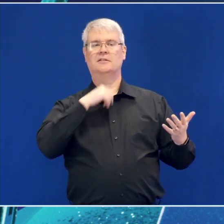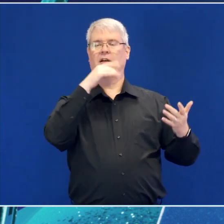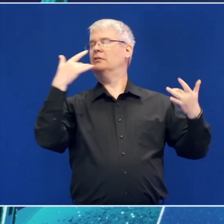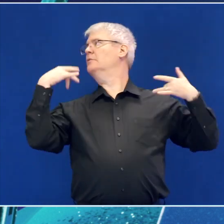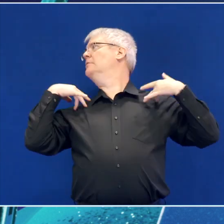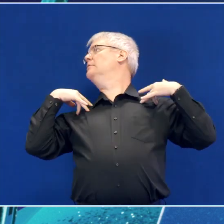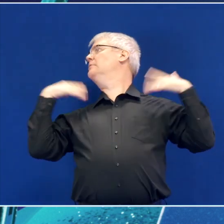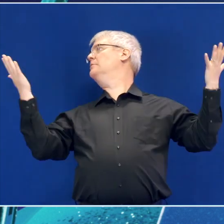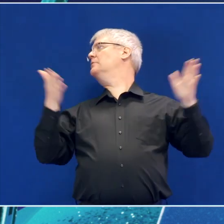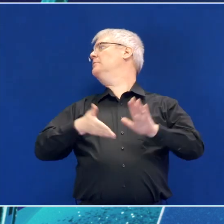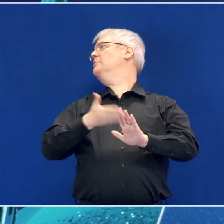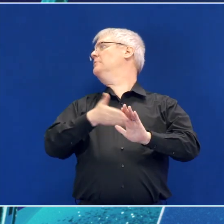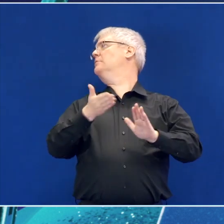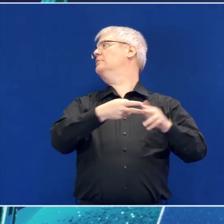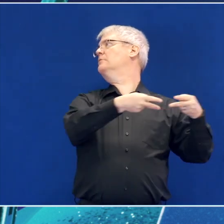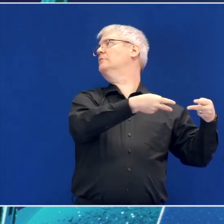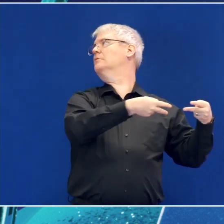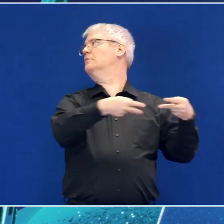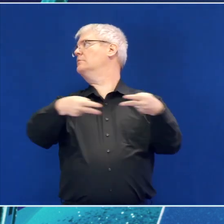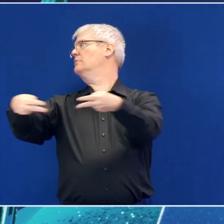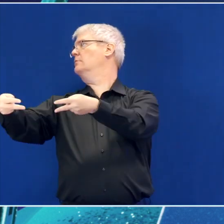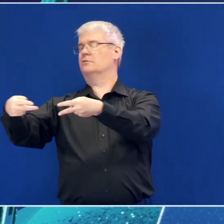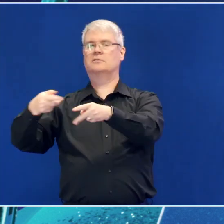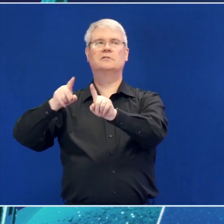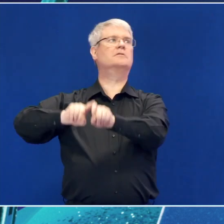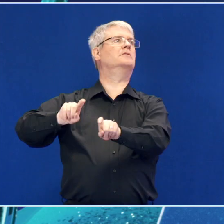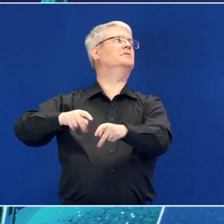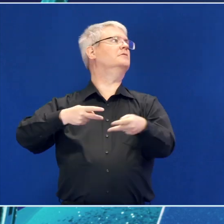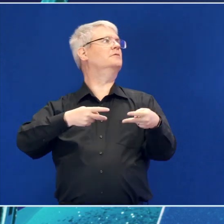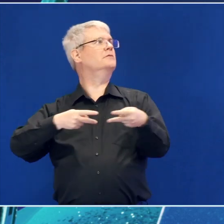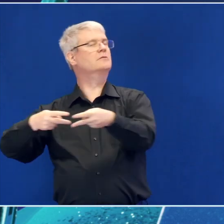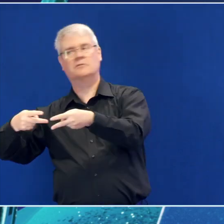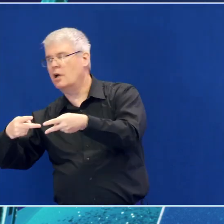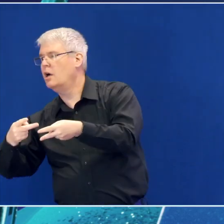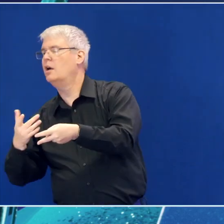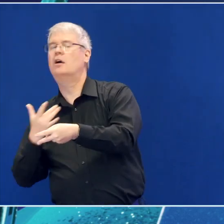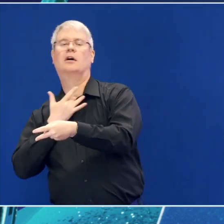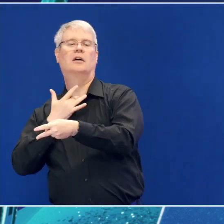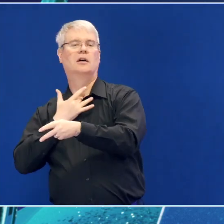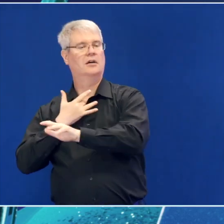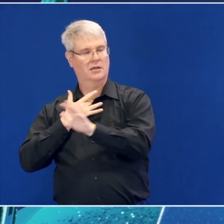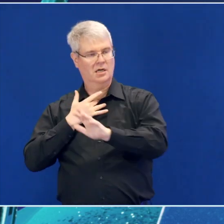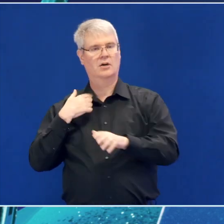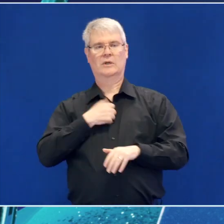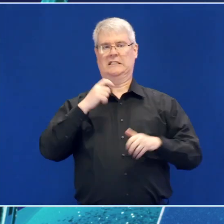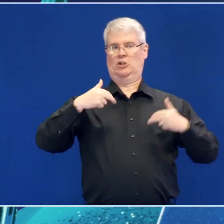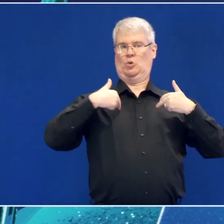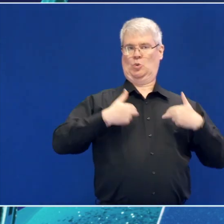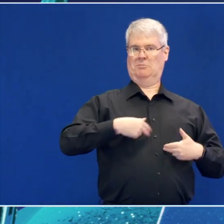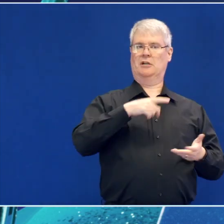including where the human is away from the keyboard, as well as presenting that information to the humans